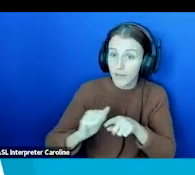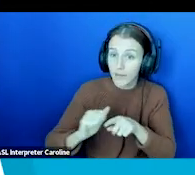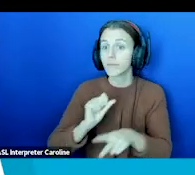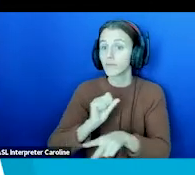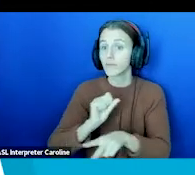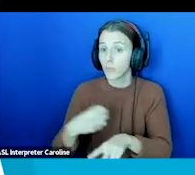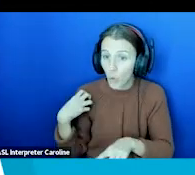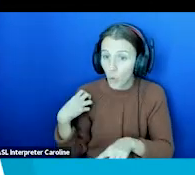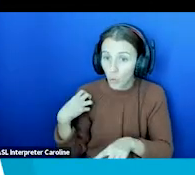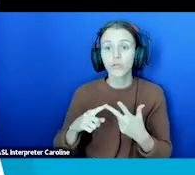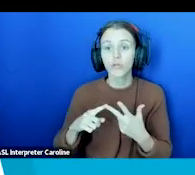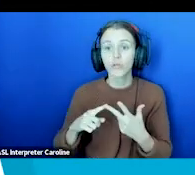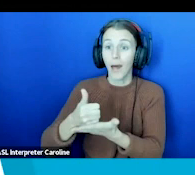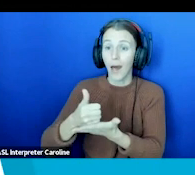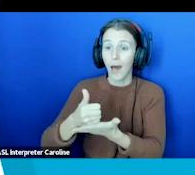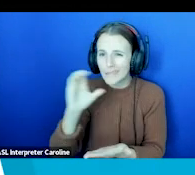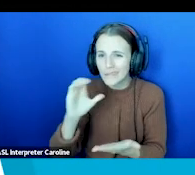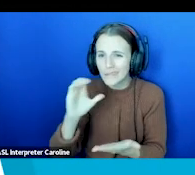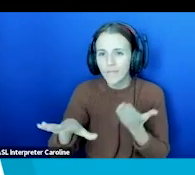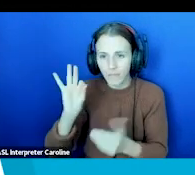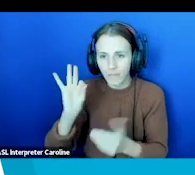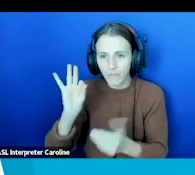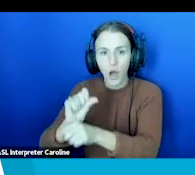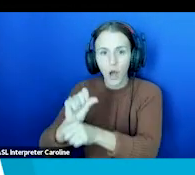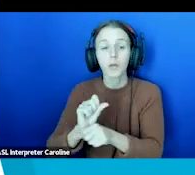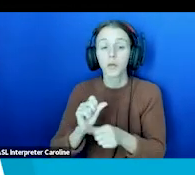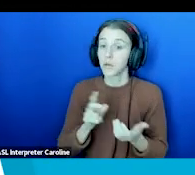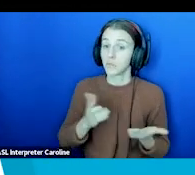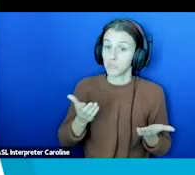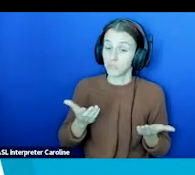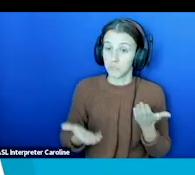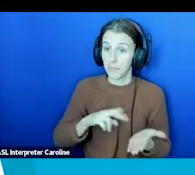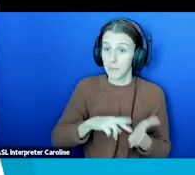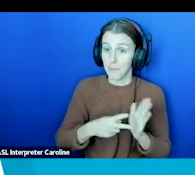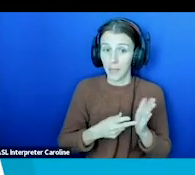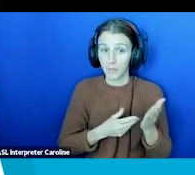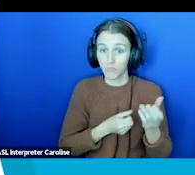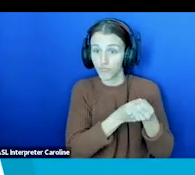INCLUDED IN THE INDIVIDUAL'S IP E, JOB TRAINING, JOB COACHING, HELP WITH